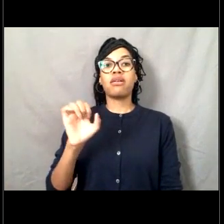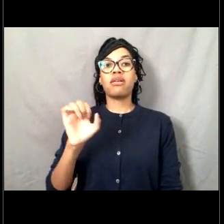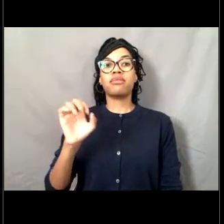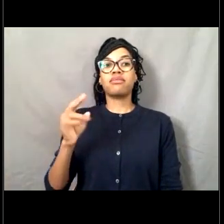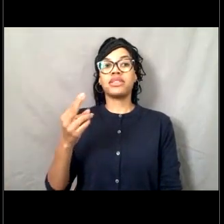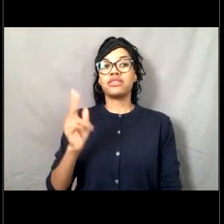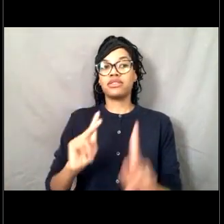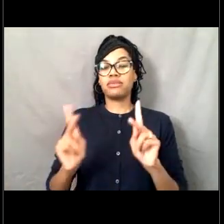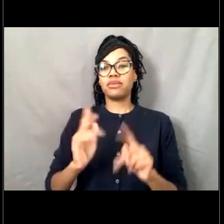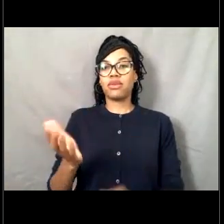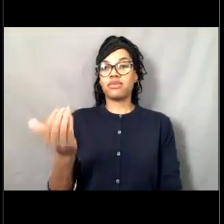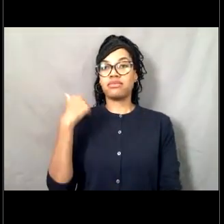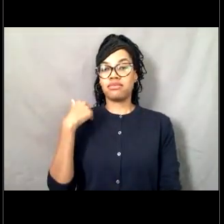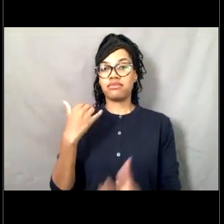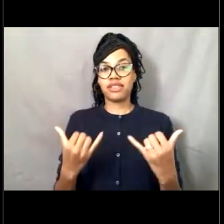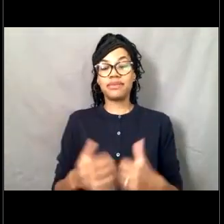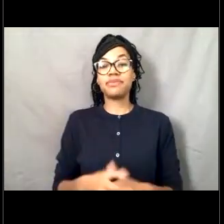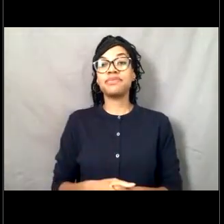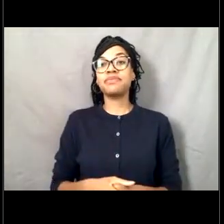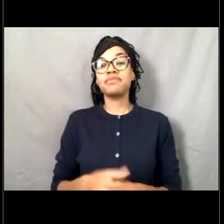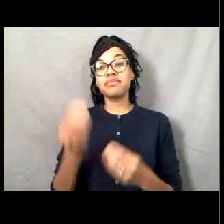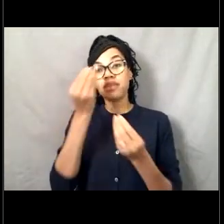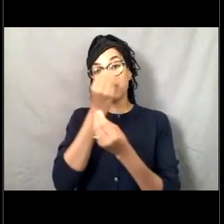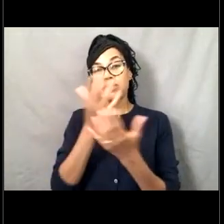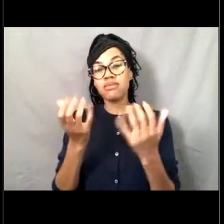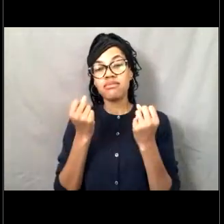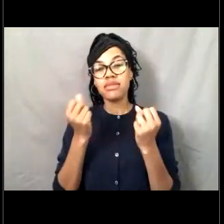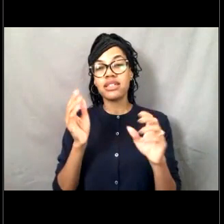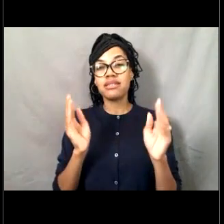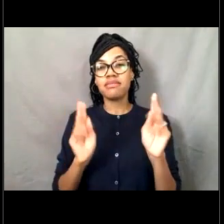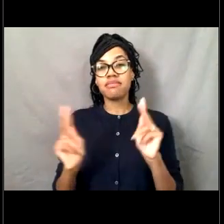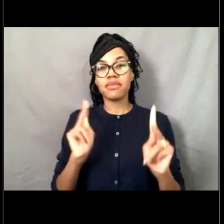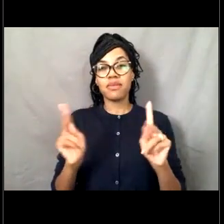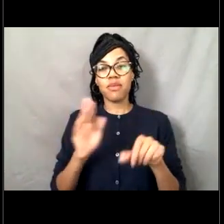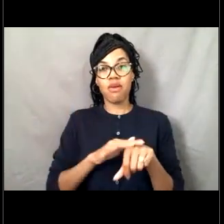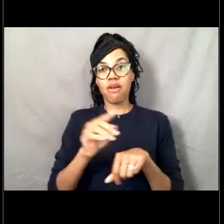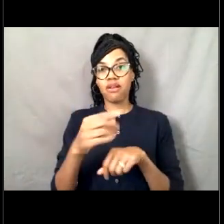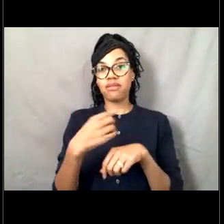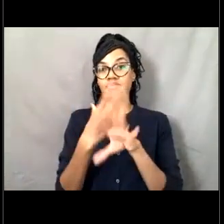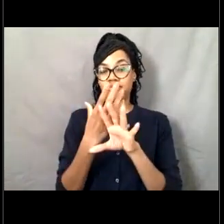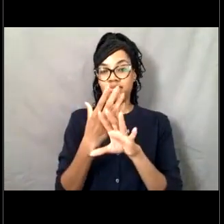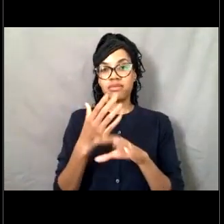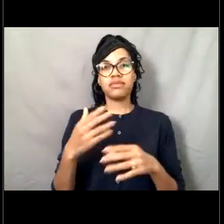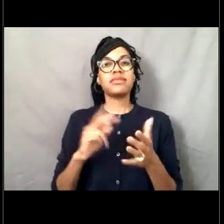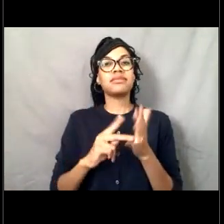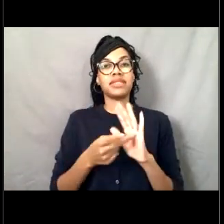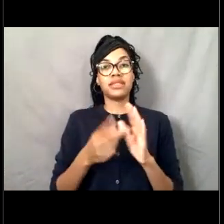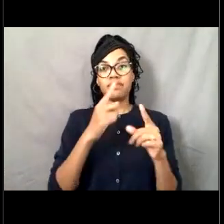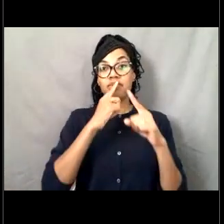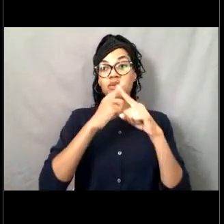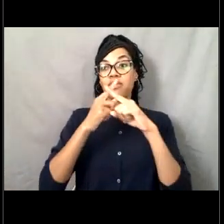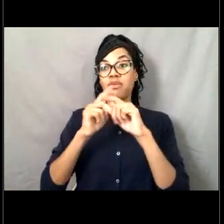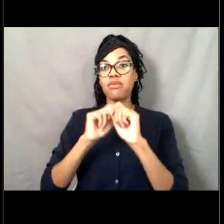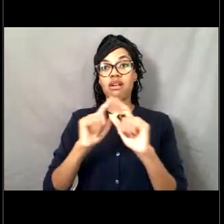You're all muted because we have a lot of people on the line and we want to make sure everyone can hear our speaker. However, there's a box where you can write questions